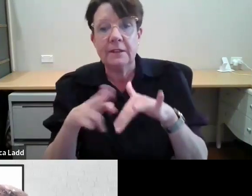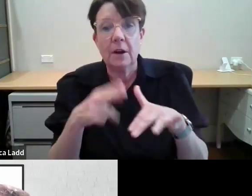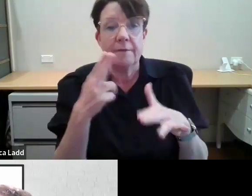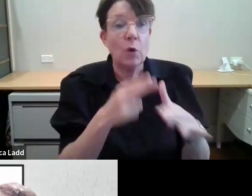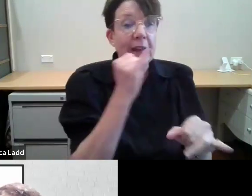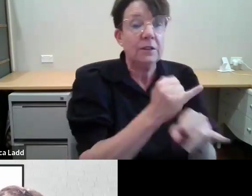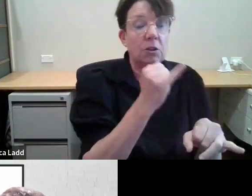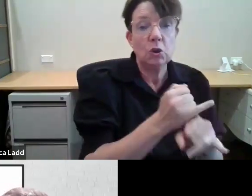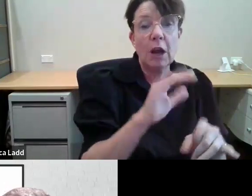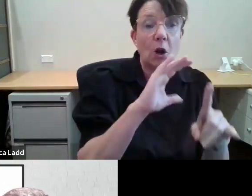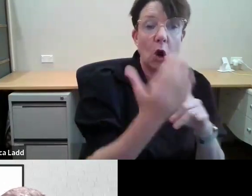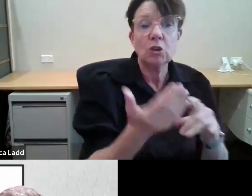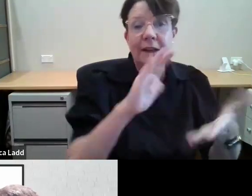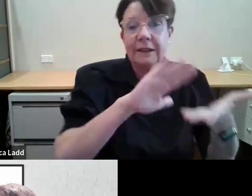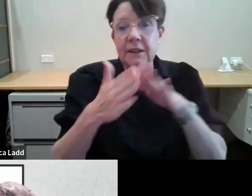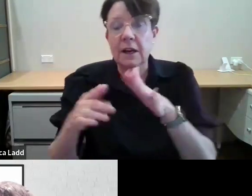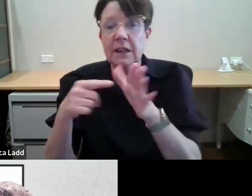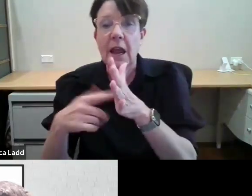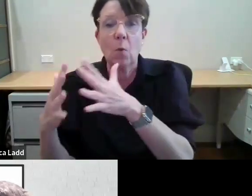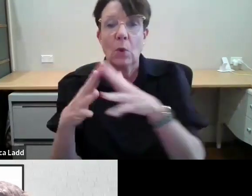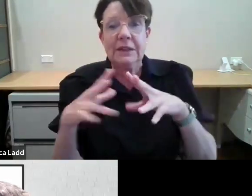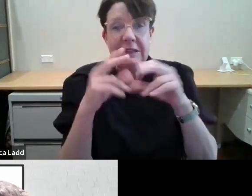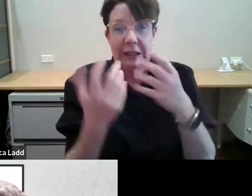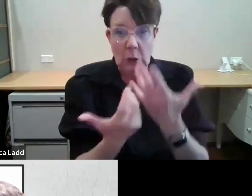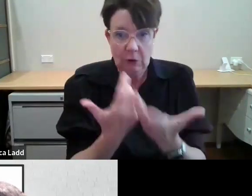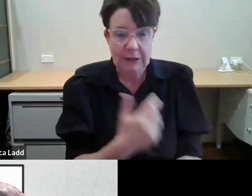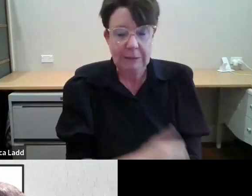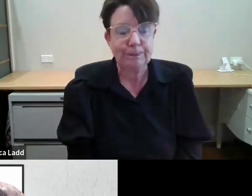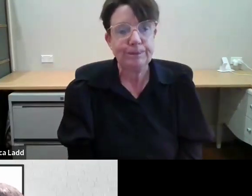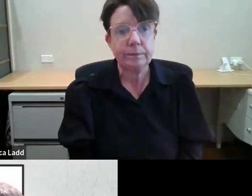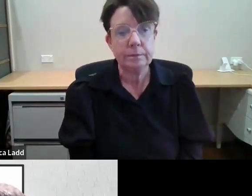but I will leave it there for now. And hand over to James and